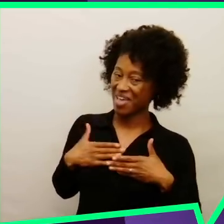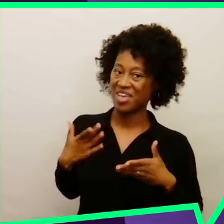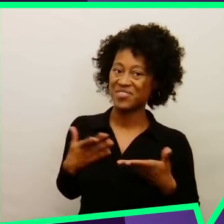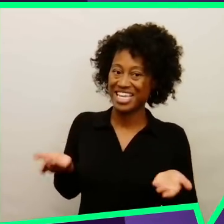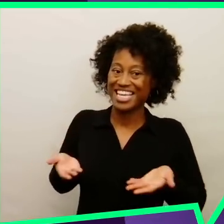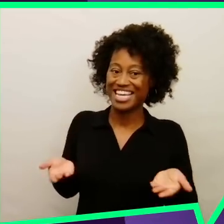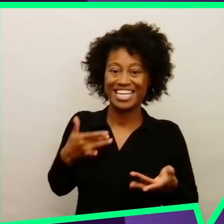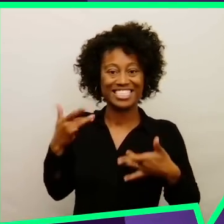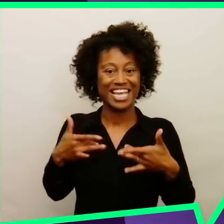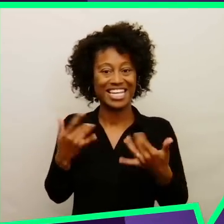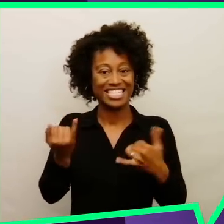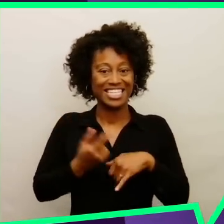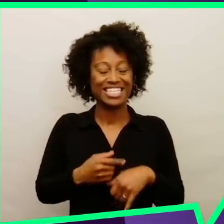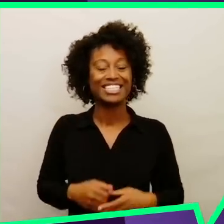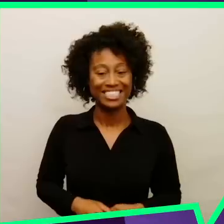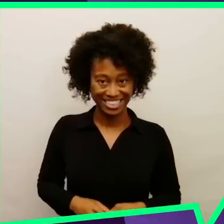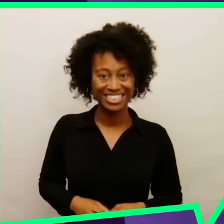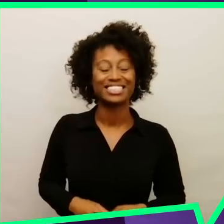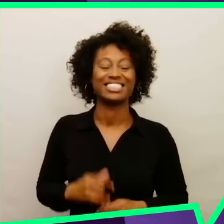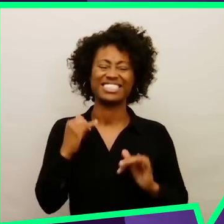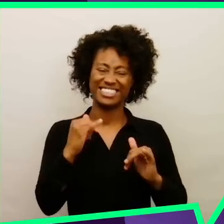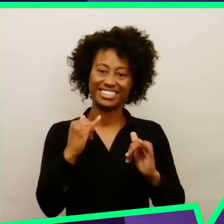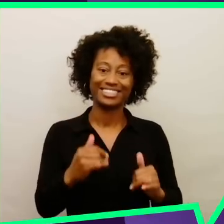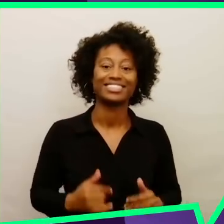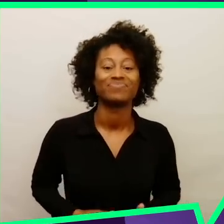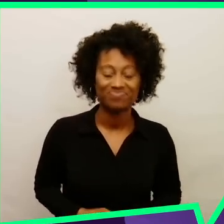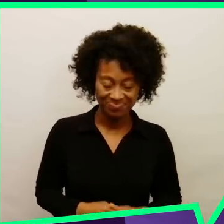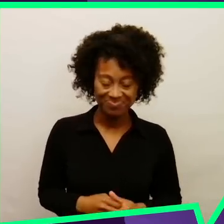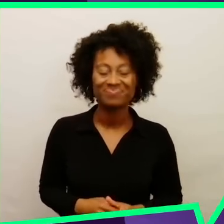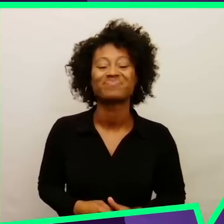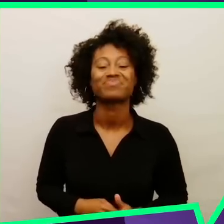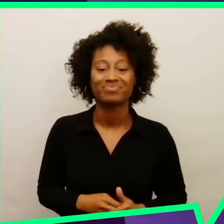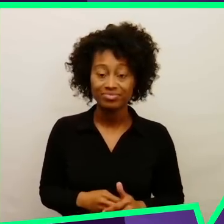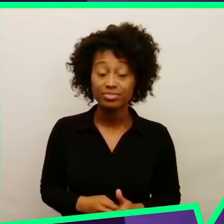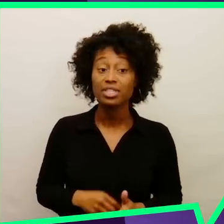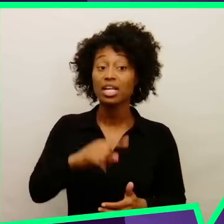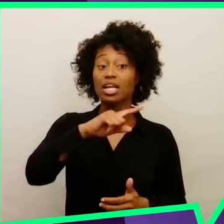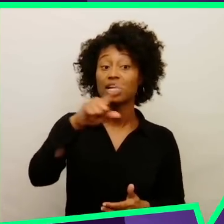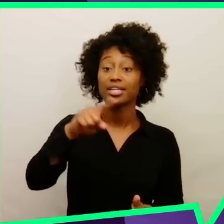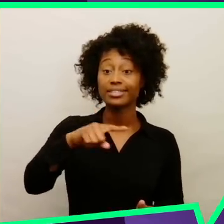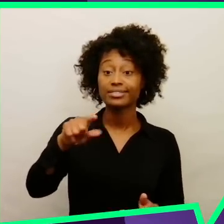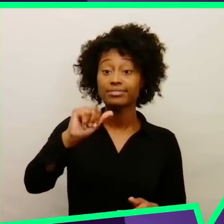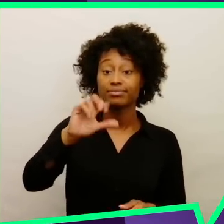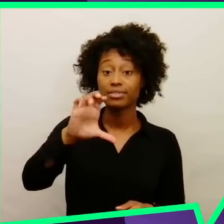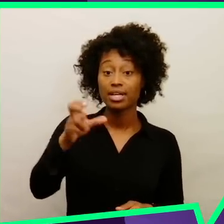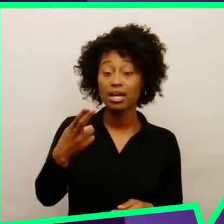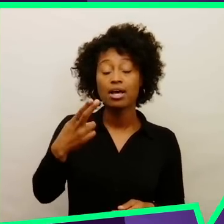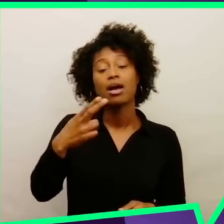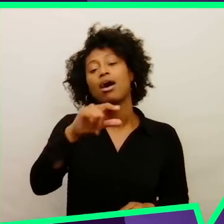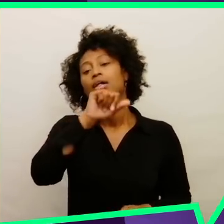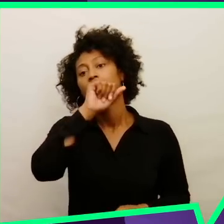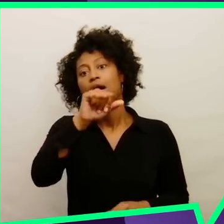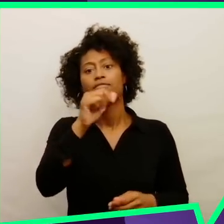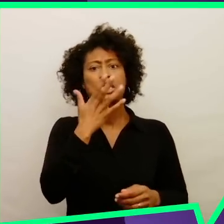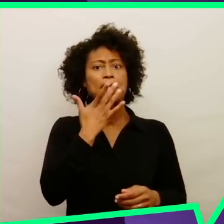Excited for today. Excited for the day, for sure. Yeah. And by the way, Zach, I really appreciate all the color coordination you have going on.